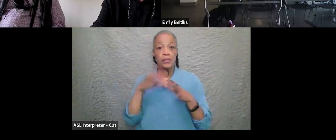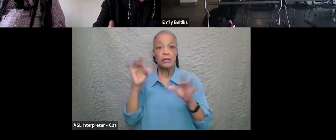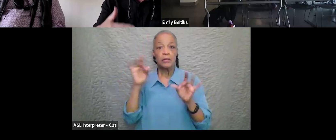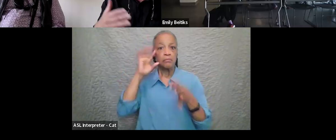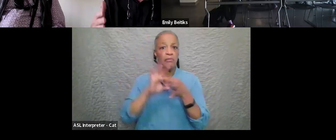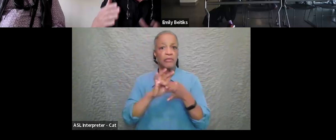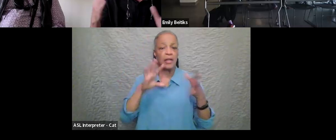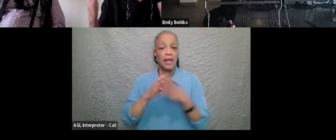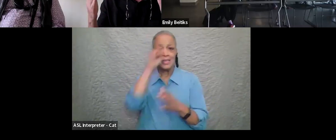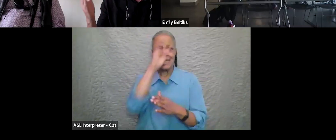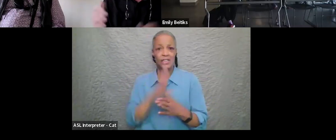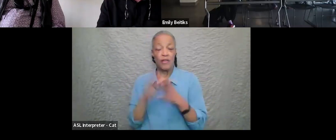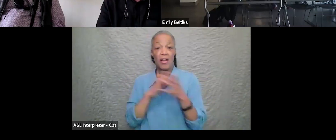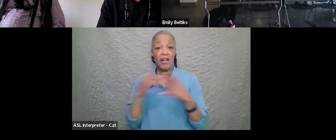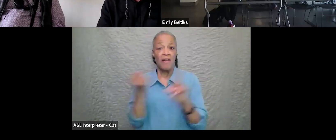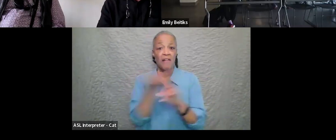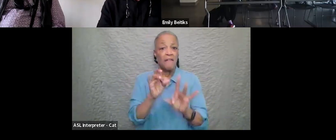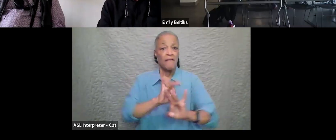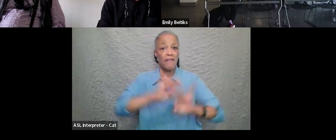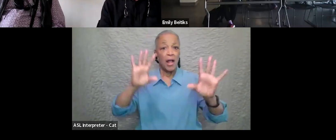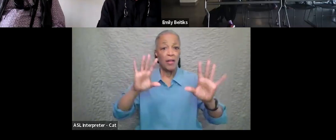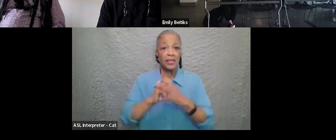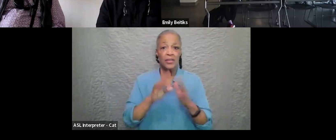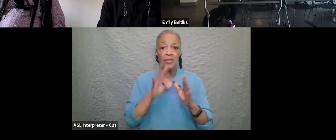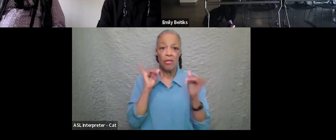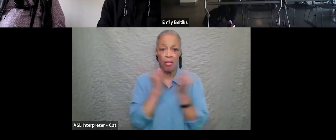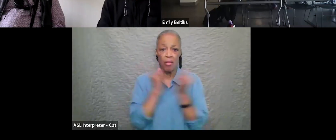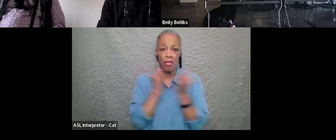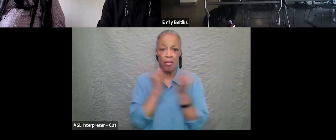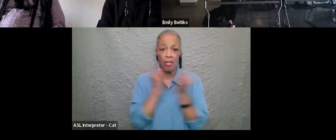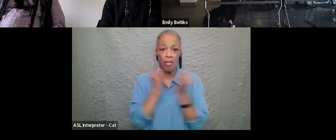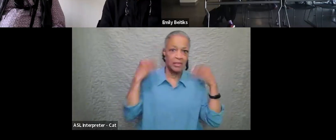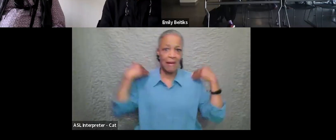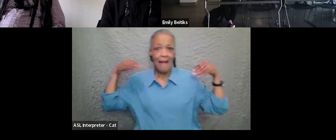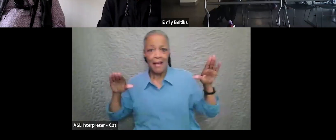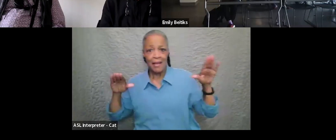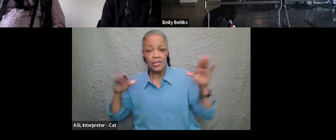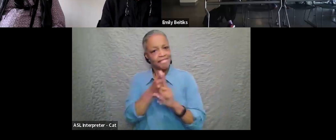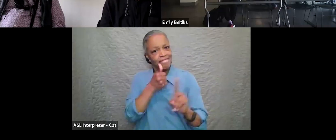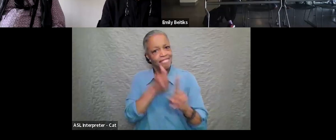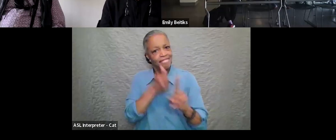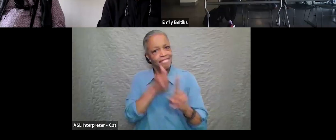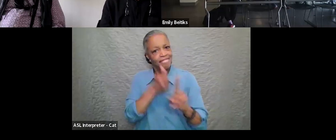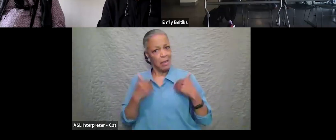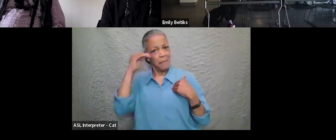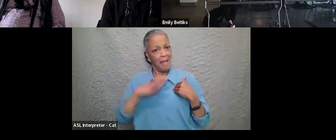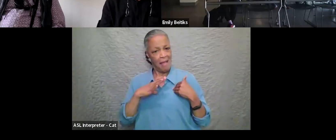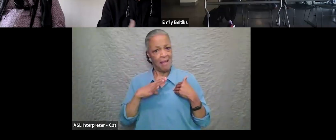You know, talking to devils and angels, who was taken to the emergency room